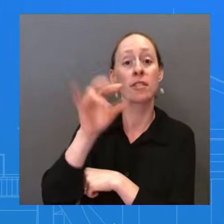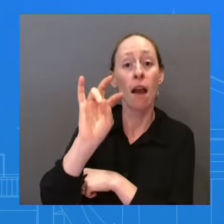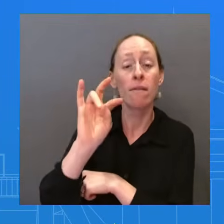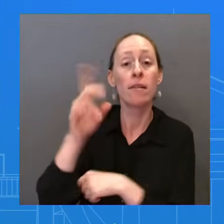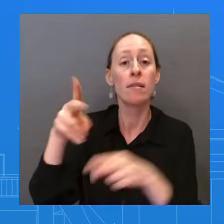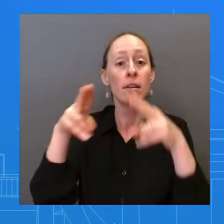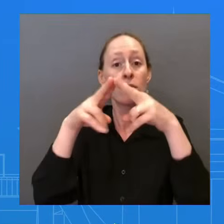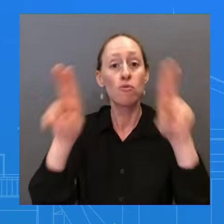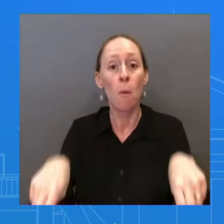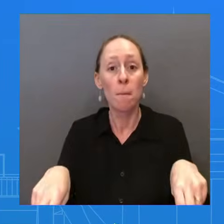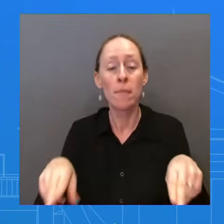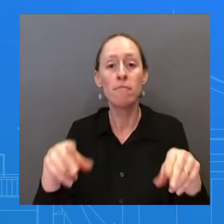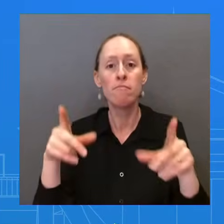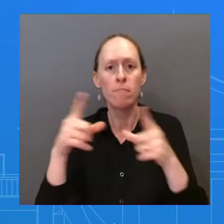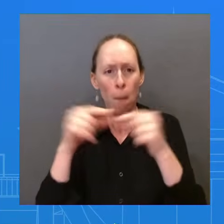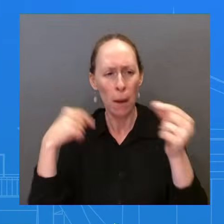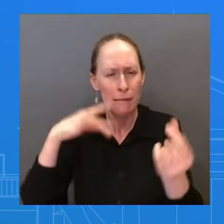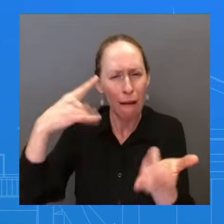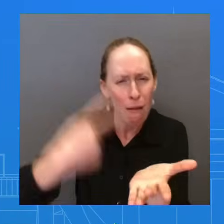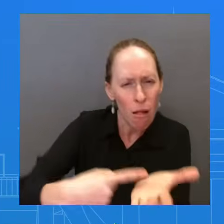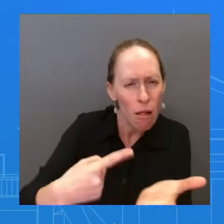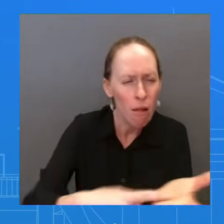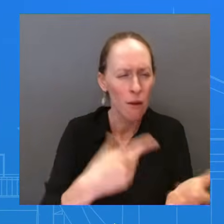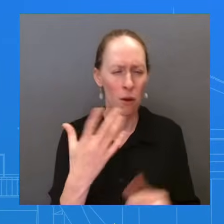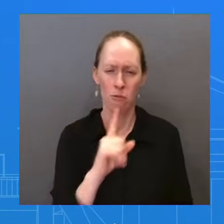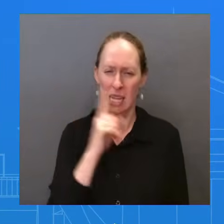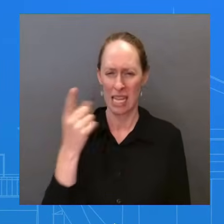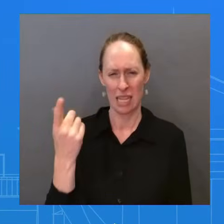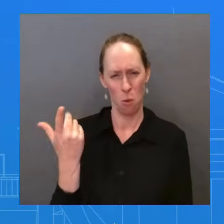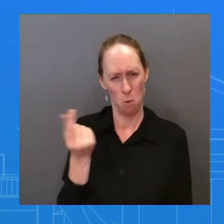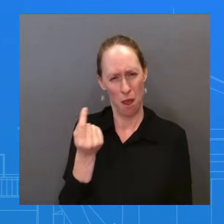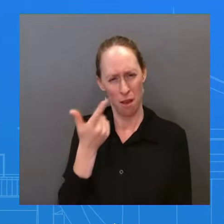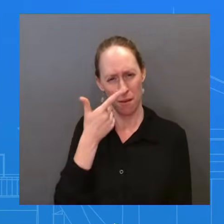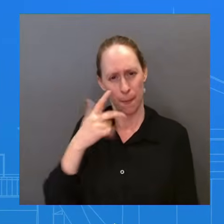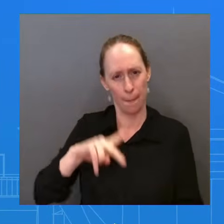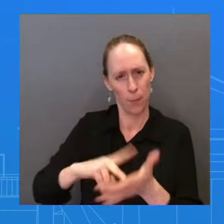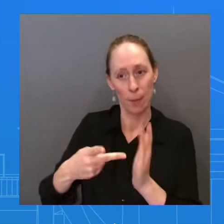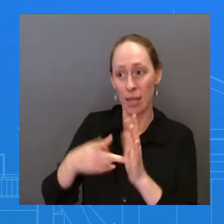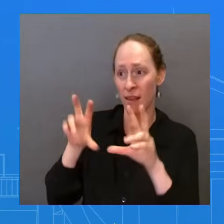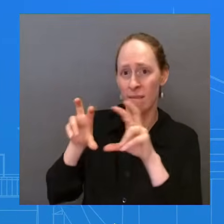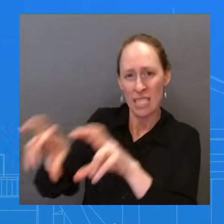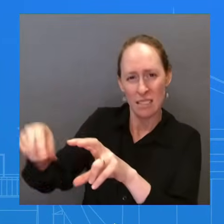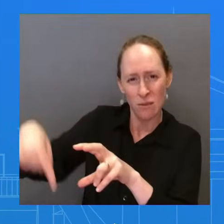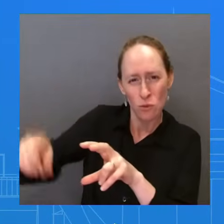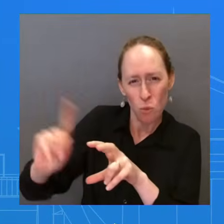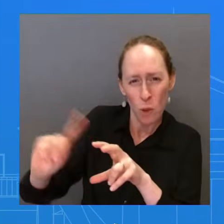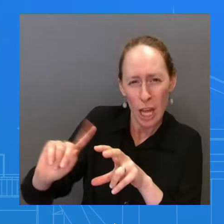and whether and to what degree certainly the United States is going to take a look at how much